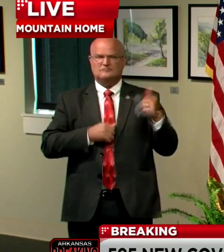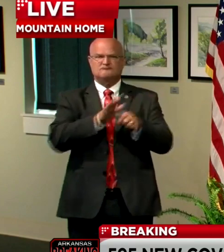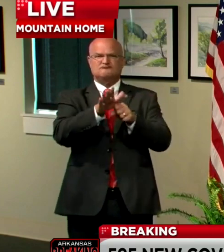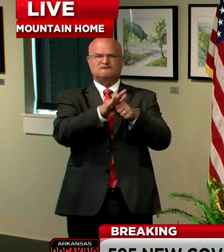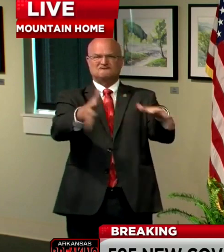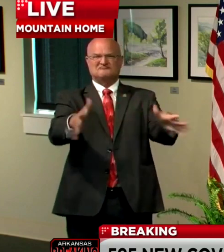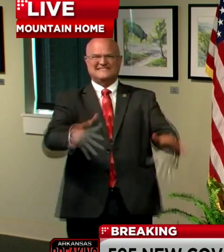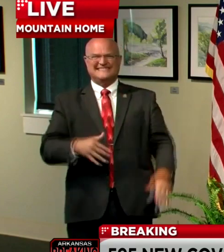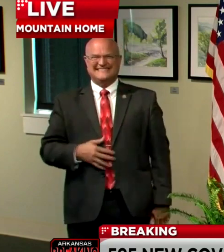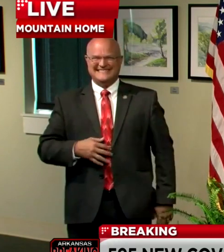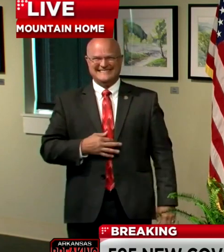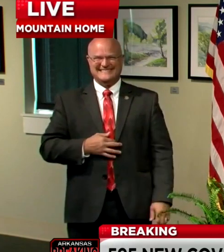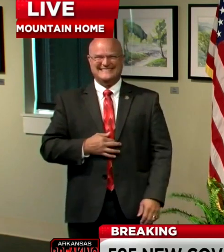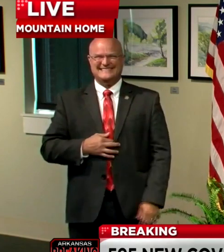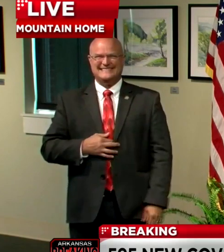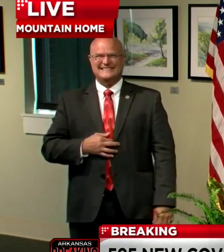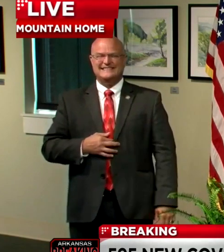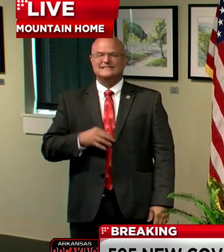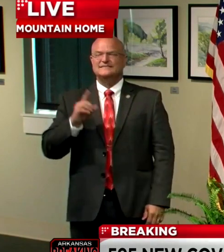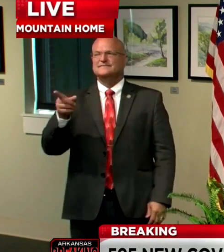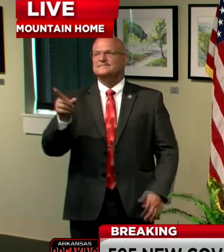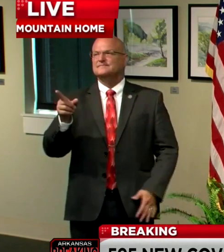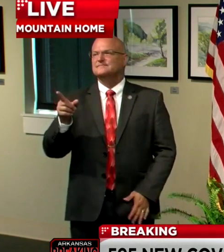WE ARE WORKING VERY HARD TO BE